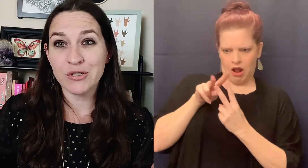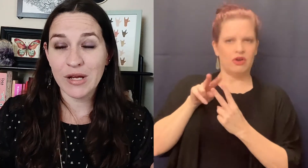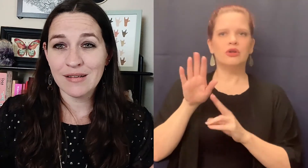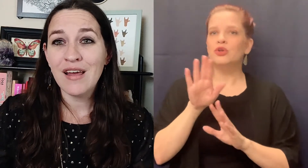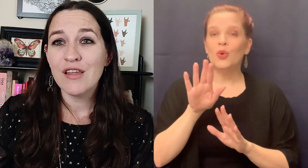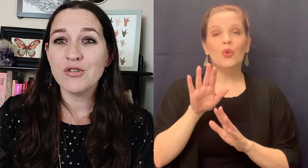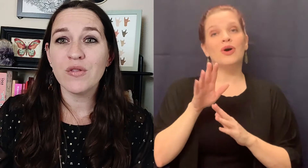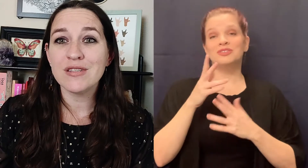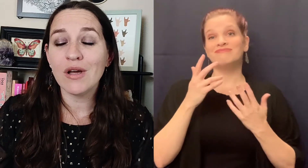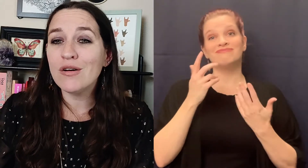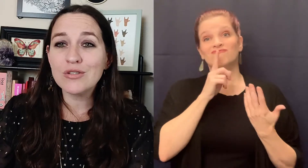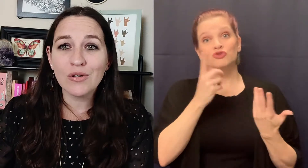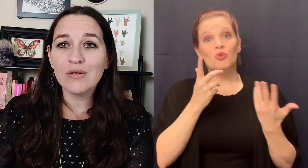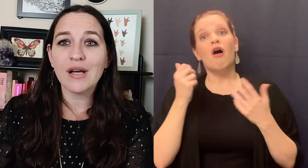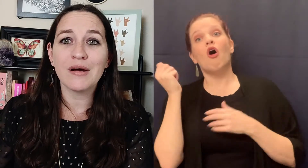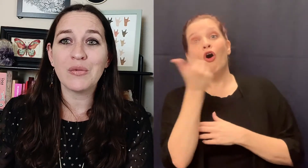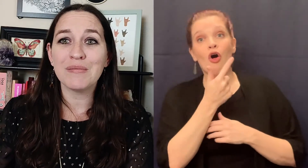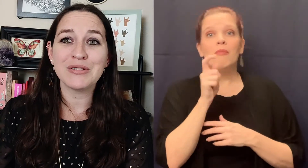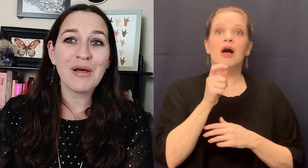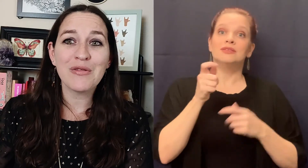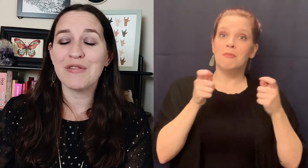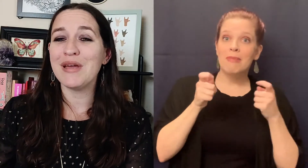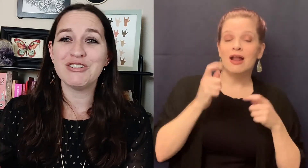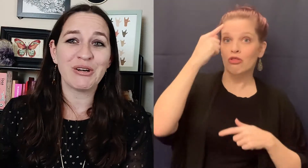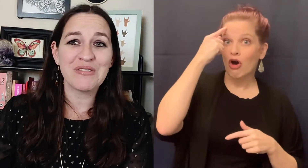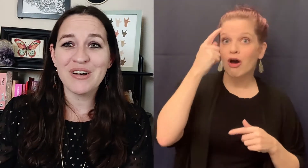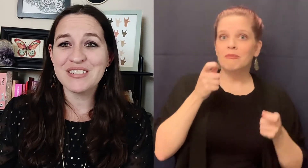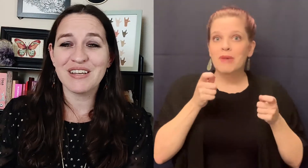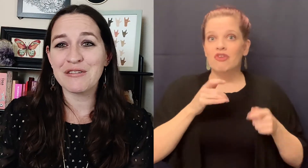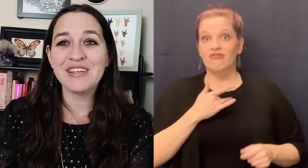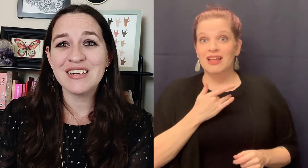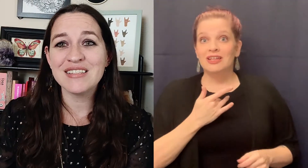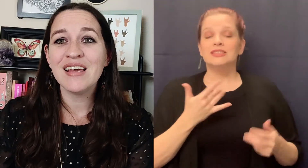in between. The truth is, we all struggle with mental health, with managing our thoughts and our feelings.